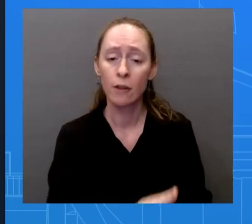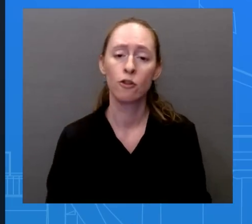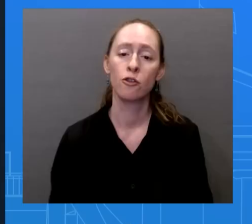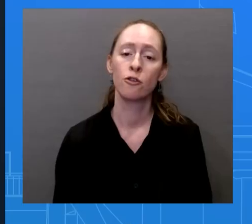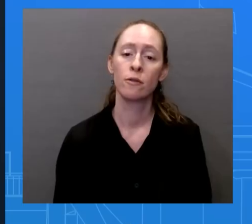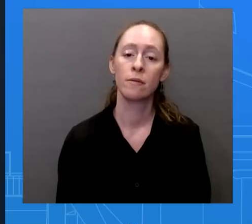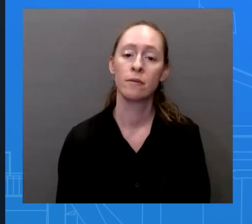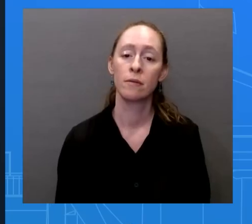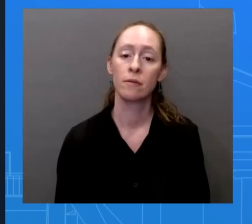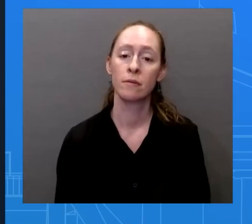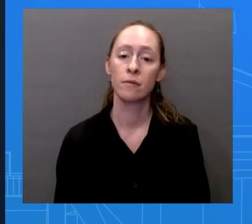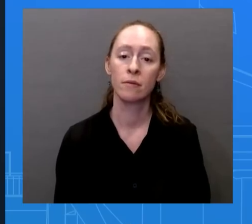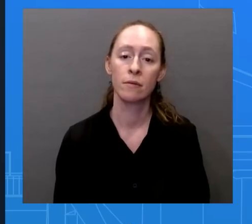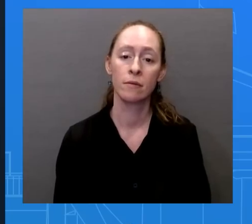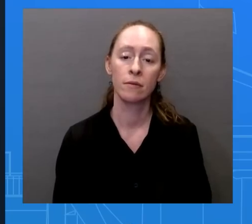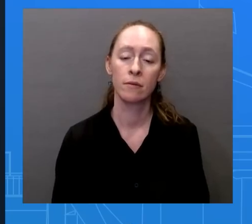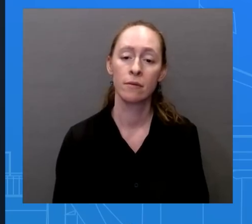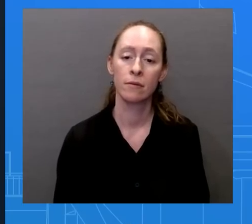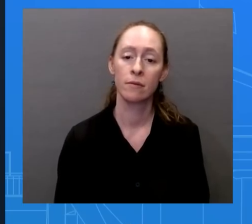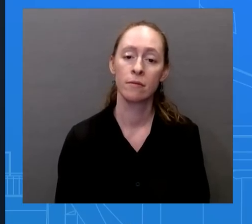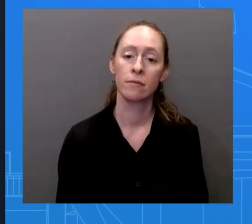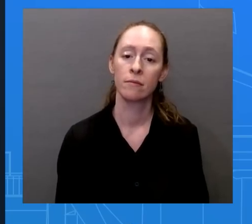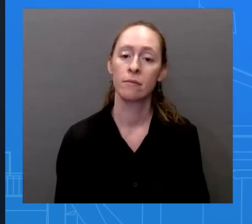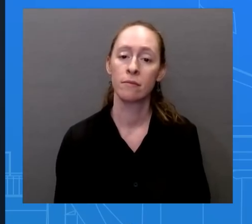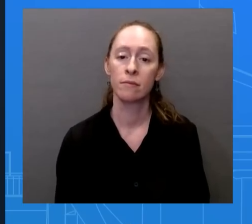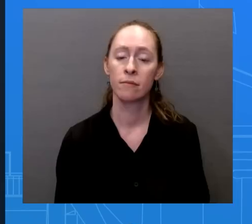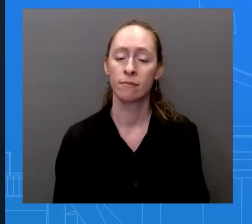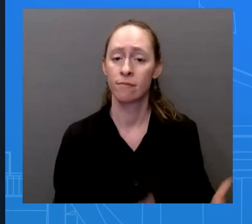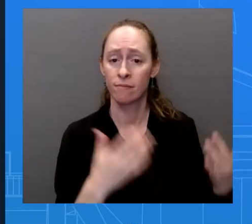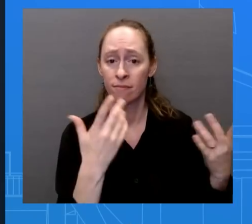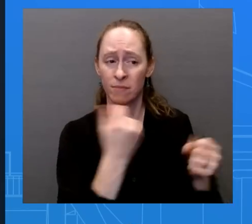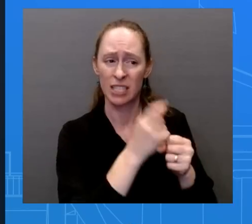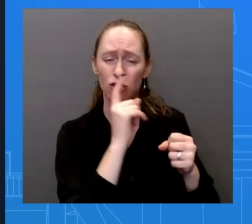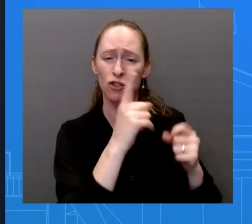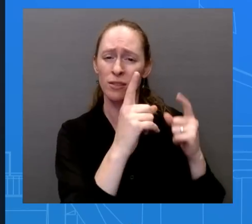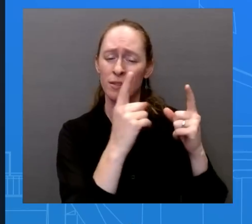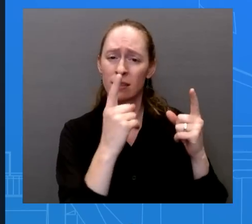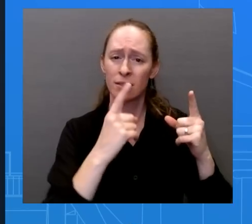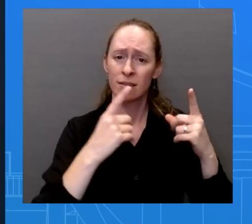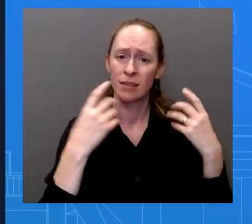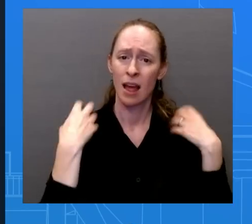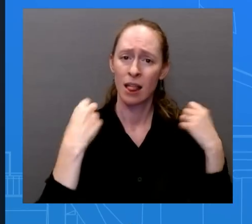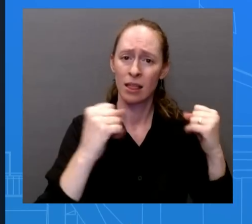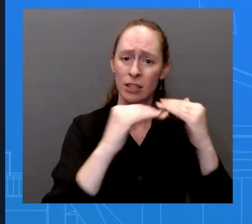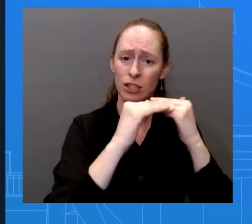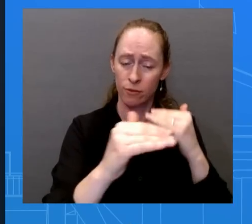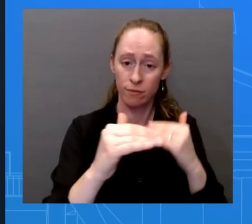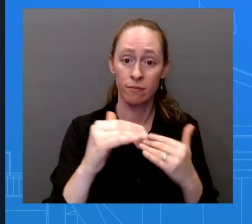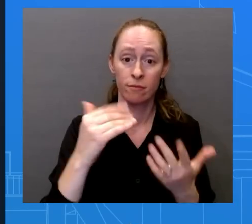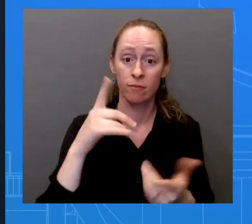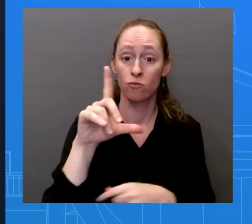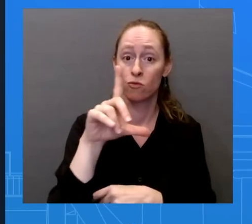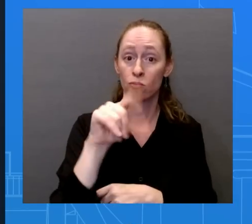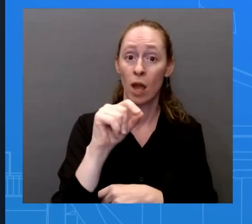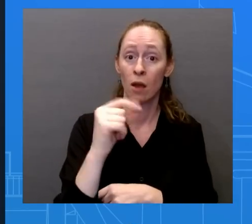And since 2021, the U.S. has provided more than $171 million in lifesaving humanitarian assistance